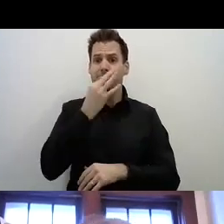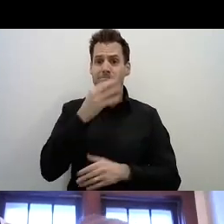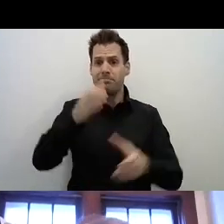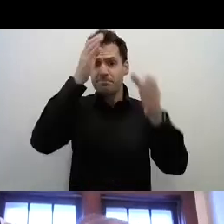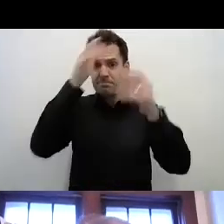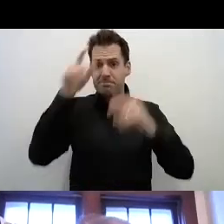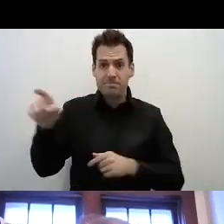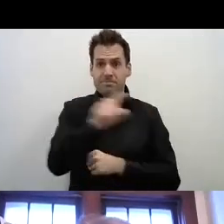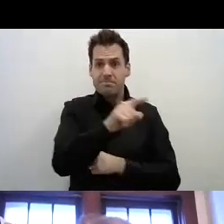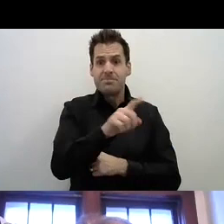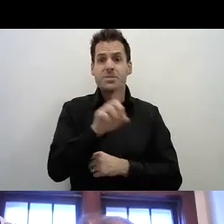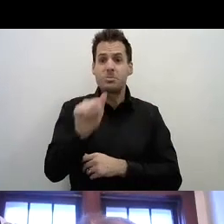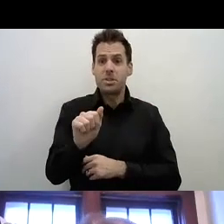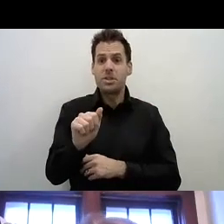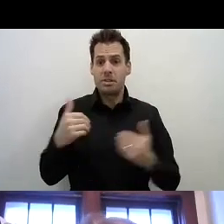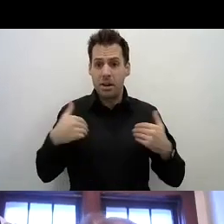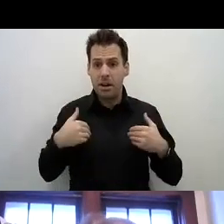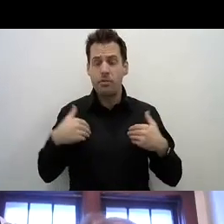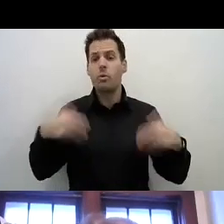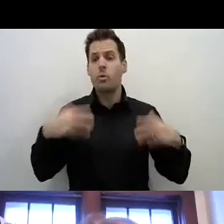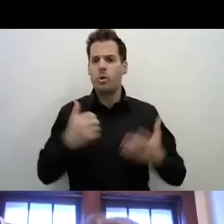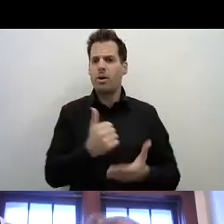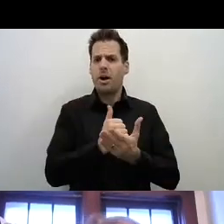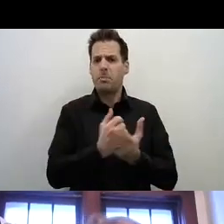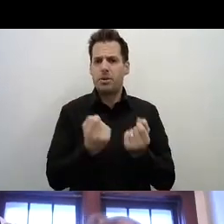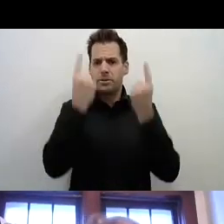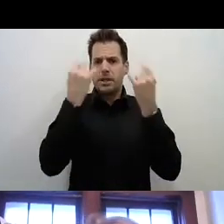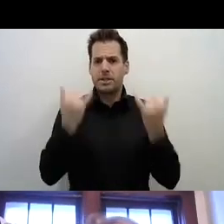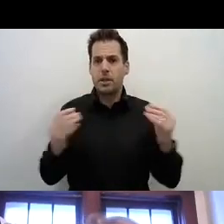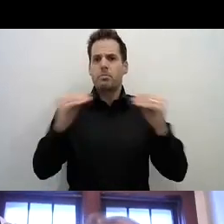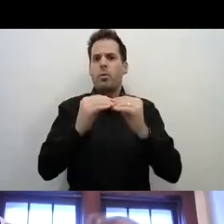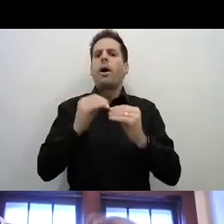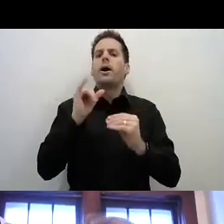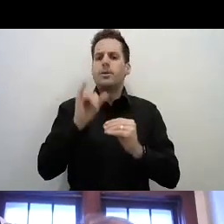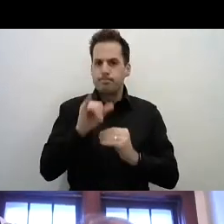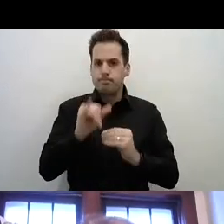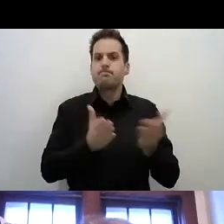really helped our understanding of service animals today i also wanted to thank the people behind the